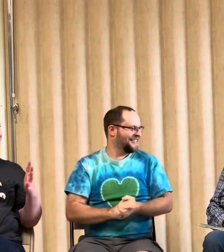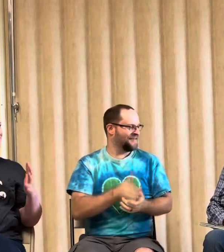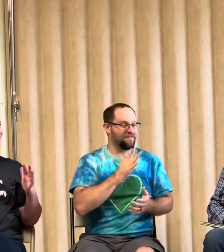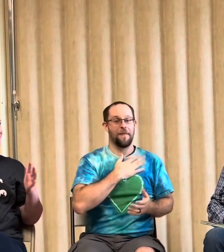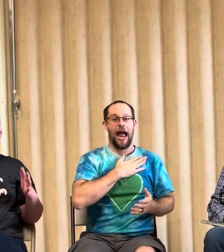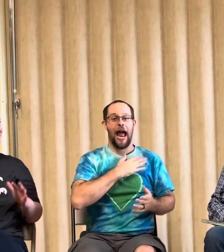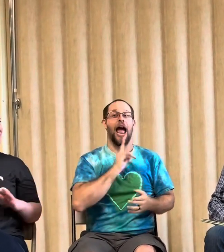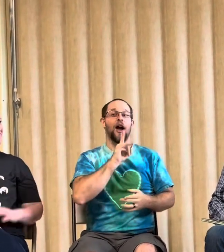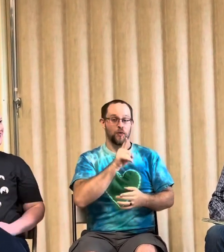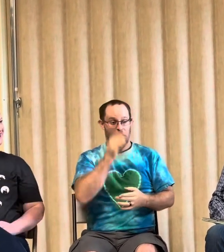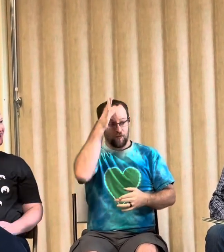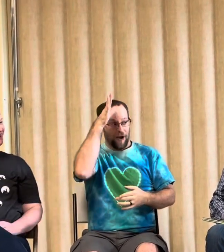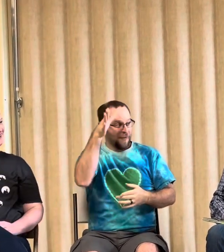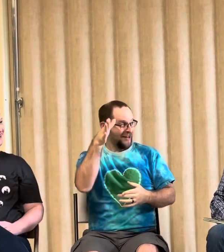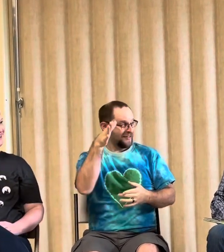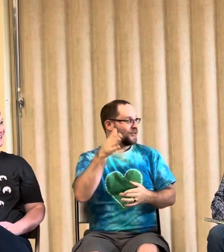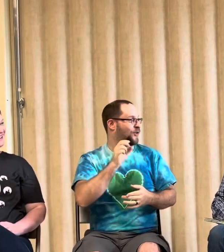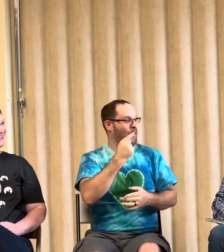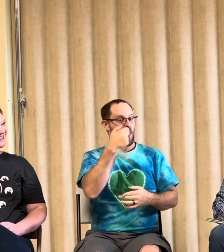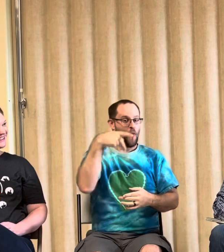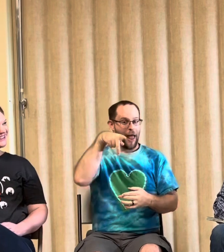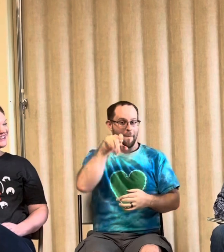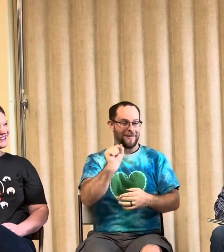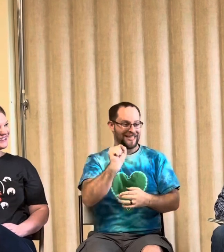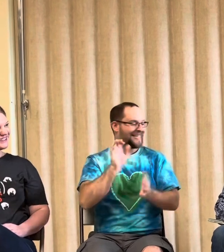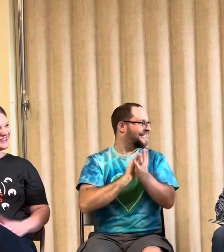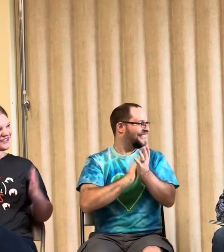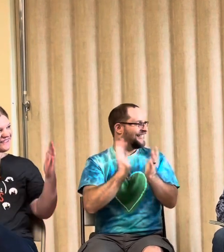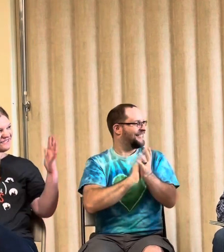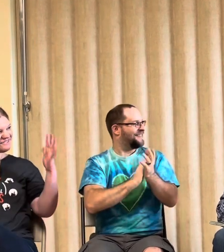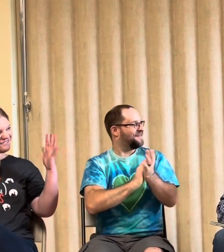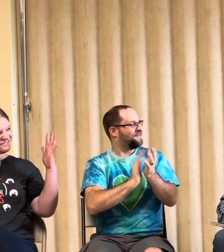This is my grandpa: Gramps! Say: Hi, Gramps!